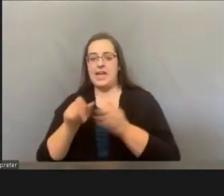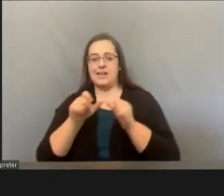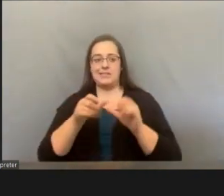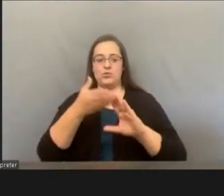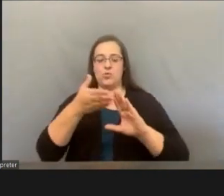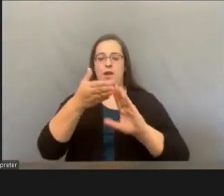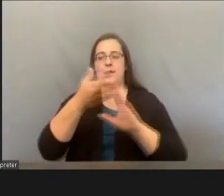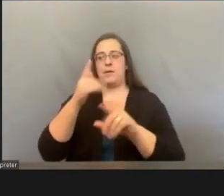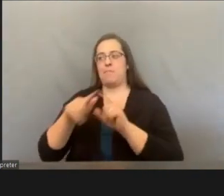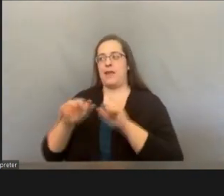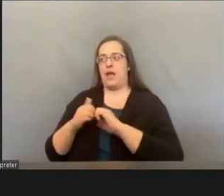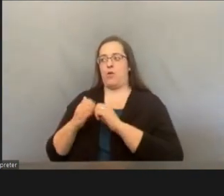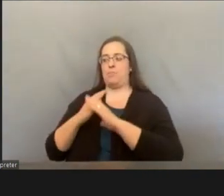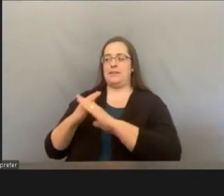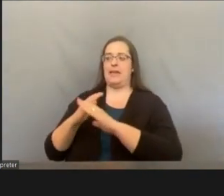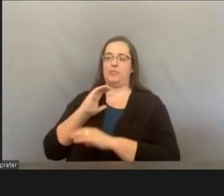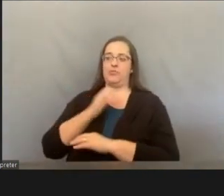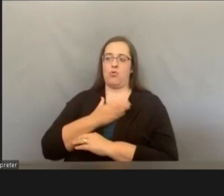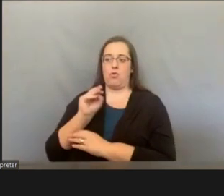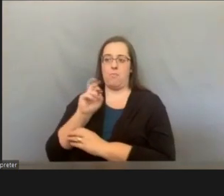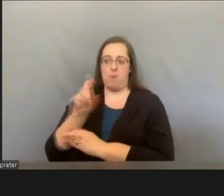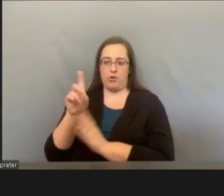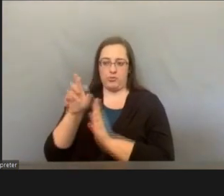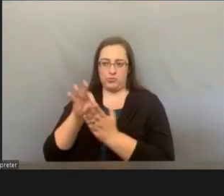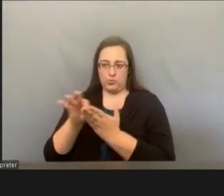OUR BOND RATING AND A NUMBER OF